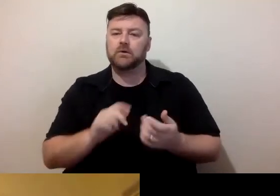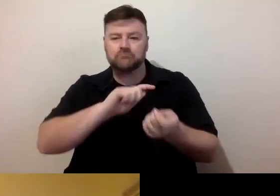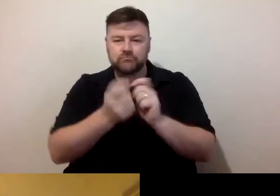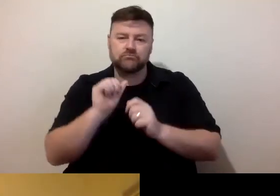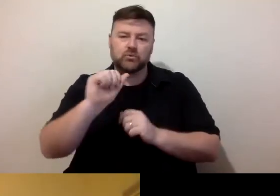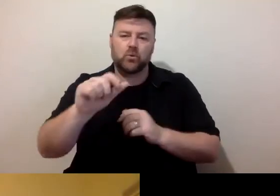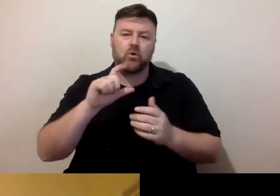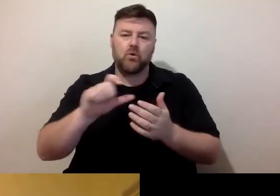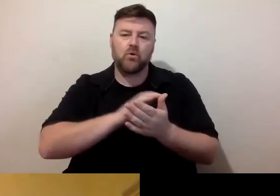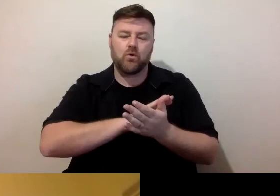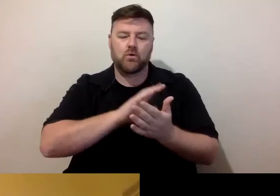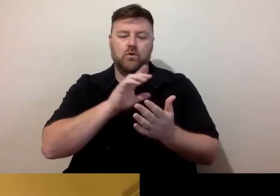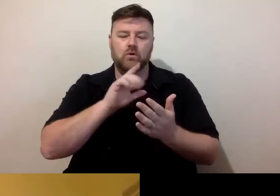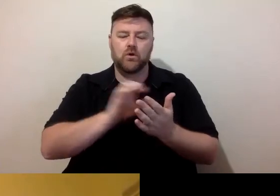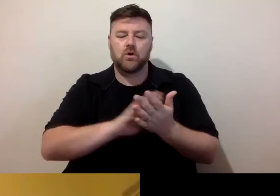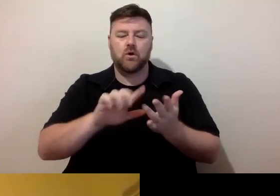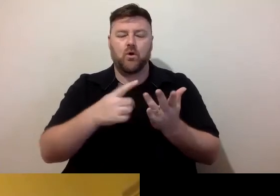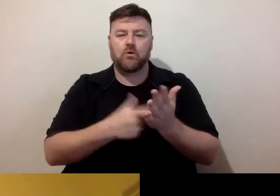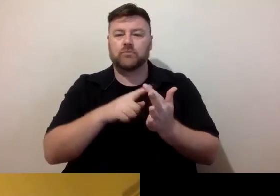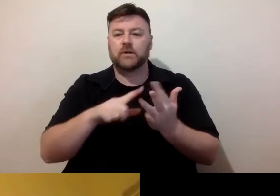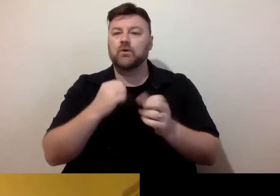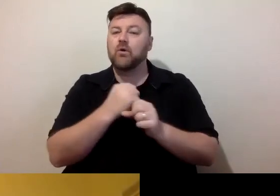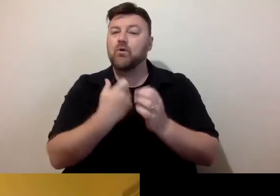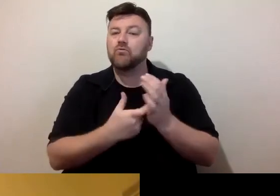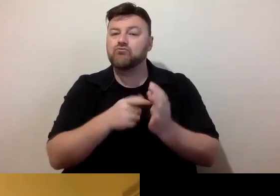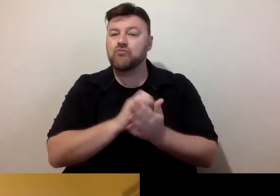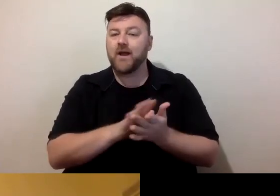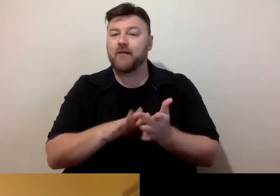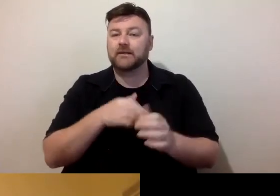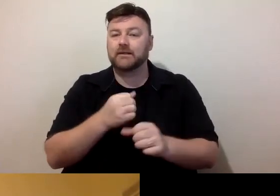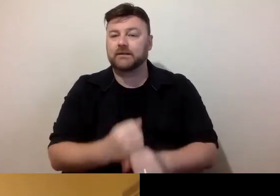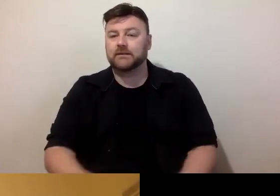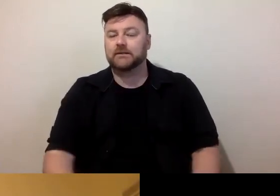Ahhh...